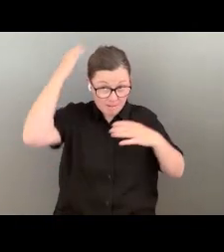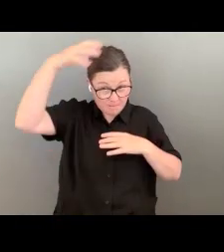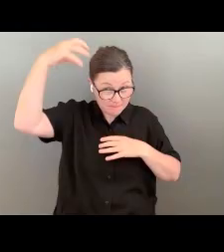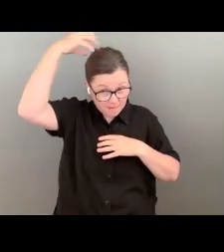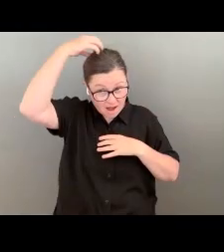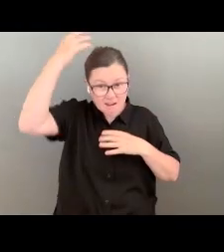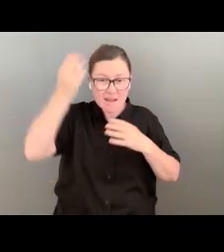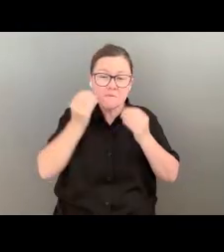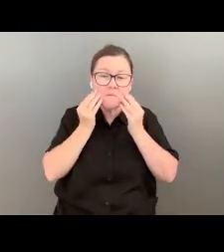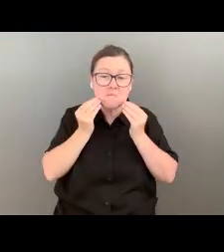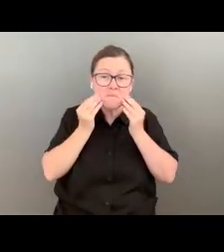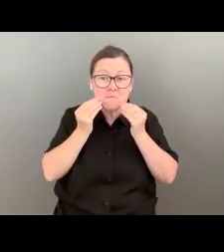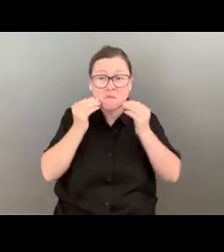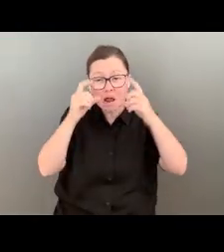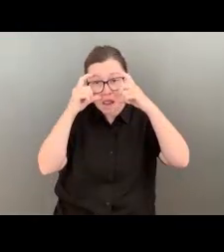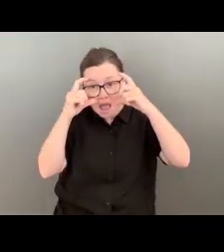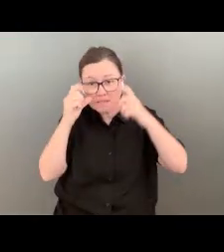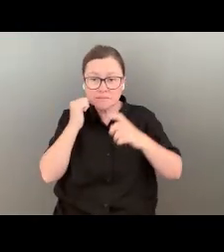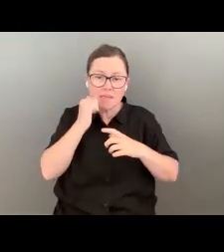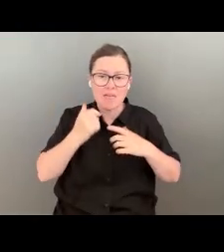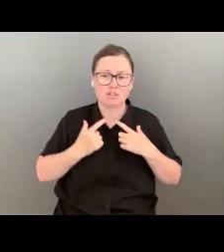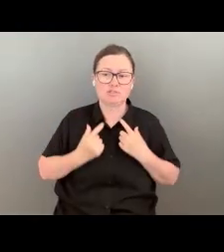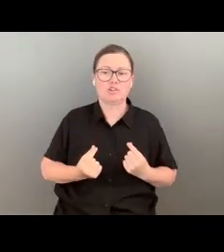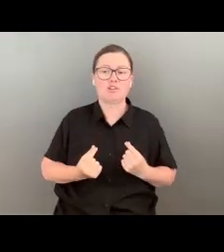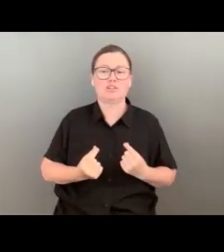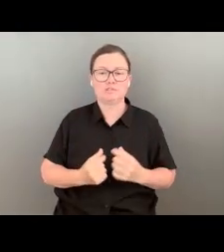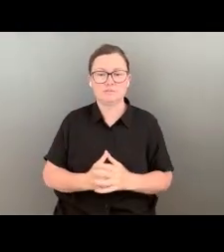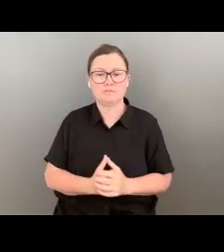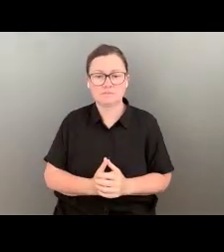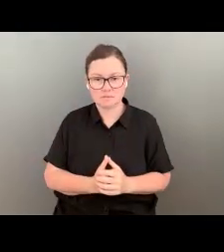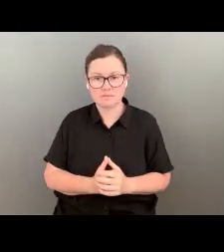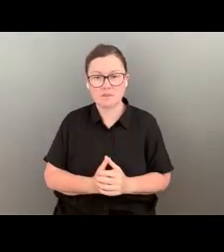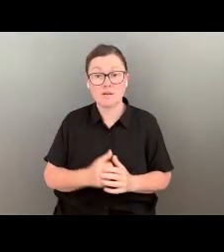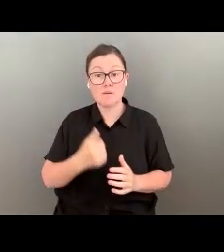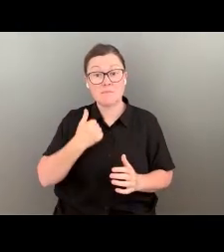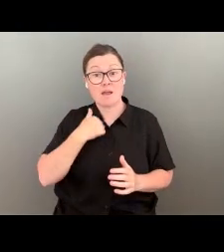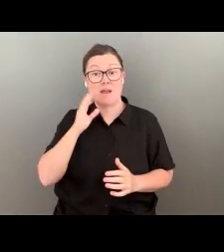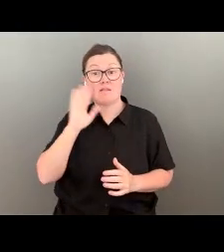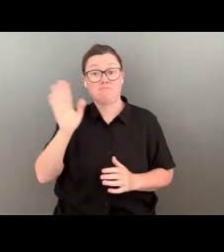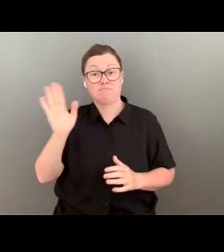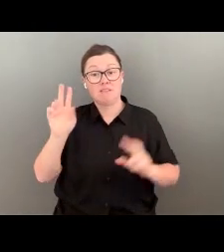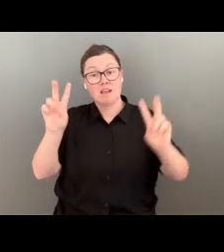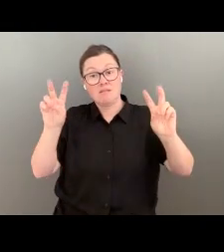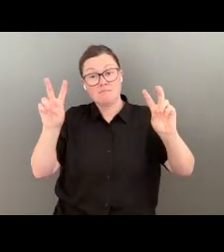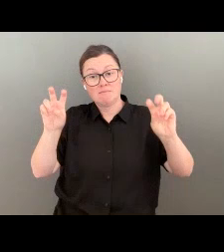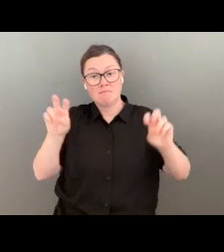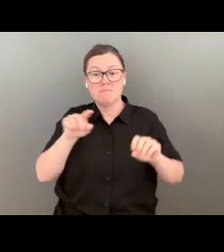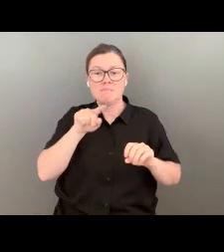and a black shirt. Today. And I have titled, my presentation, The Fried Fly, My Lights Obsession.